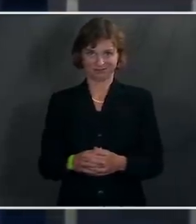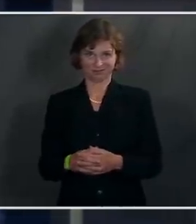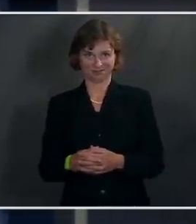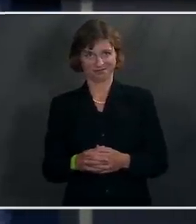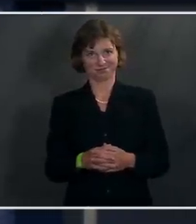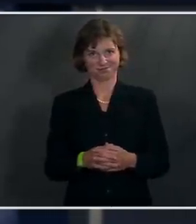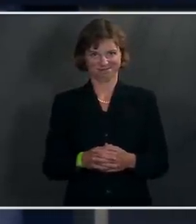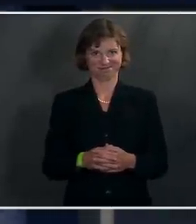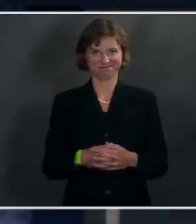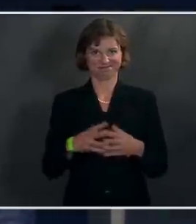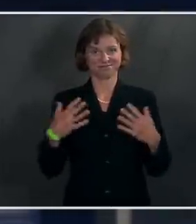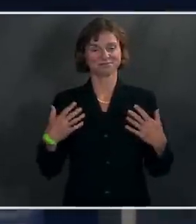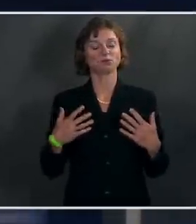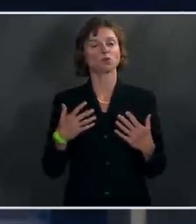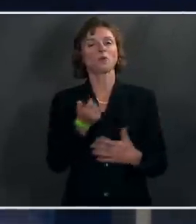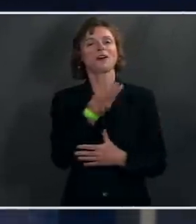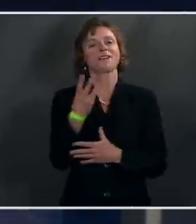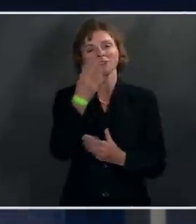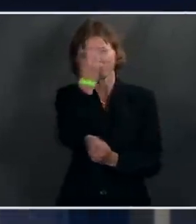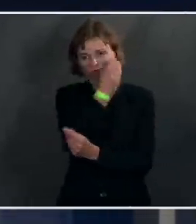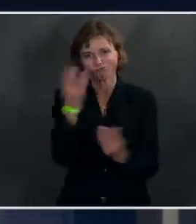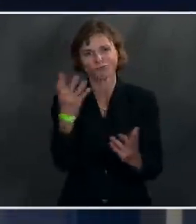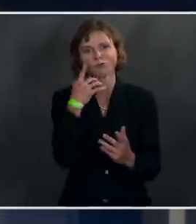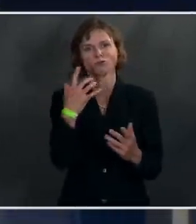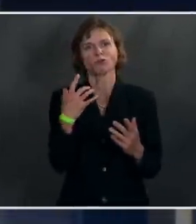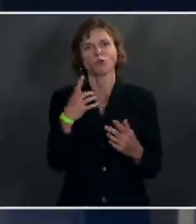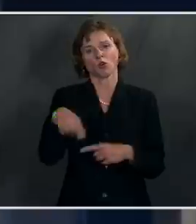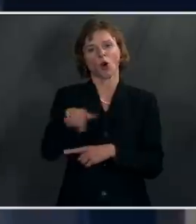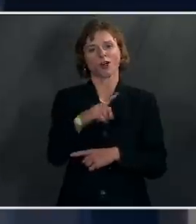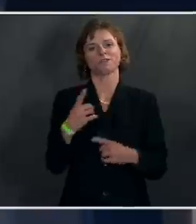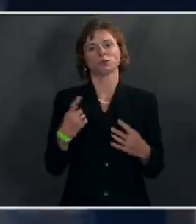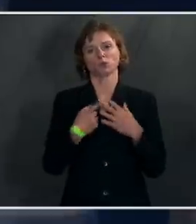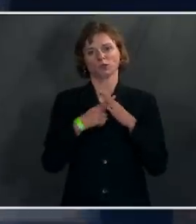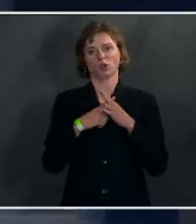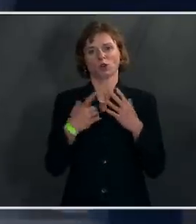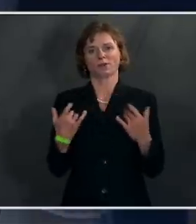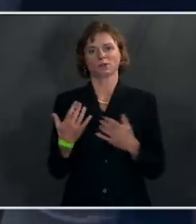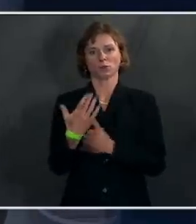Ms. Psaki: We have a few updates for you all at the top this morning.